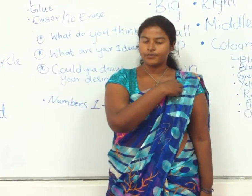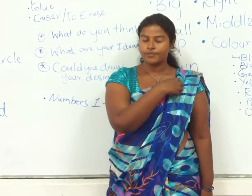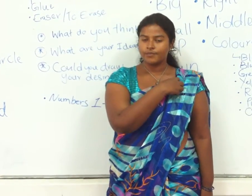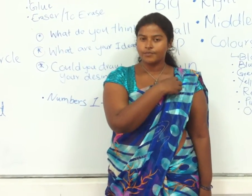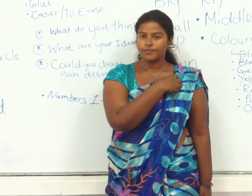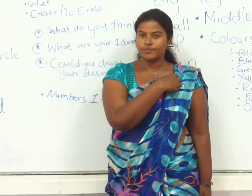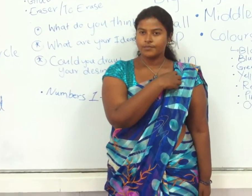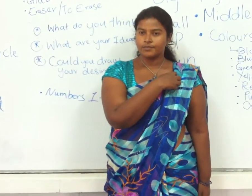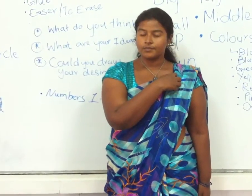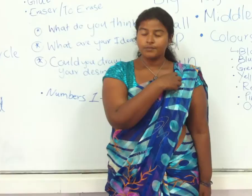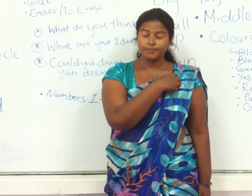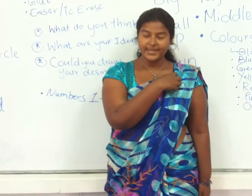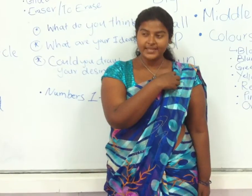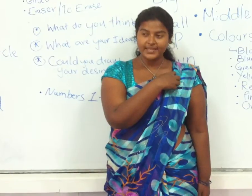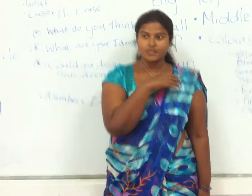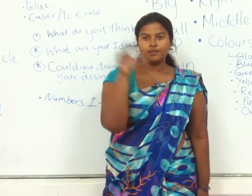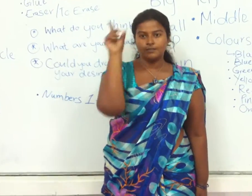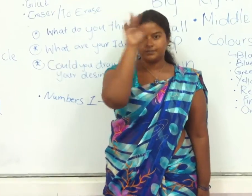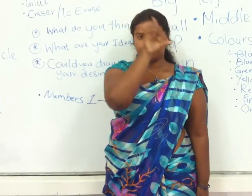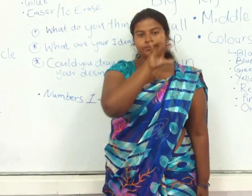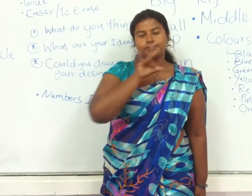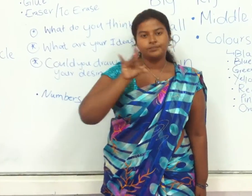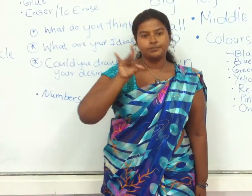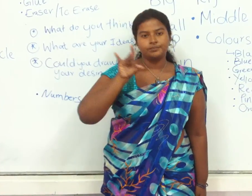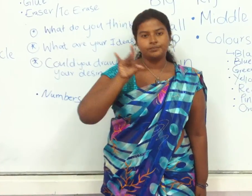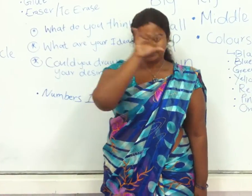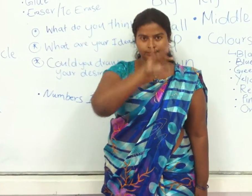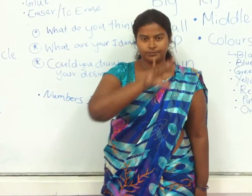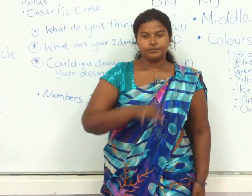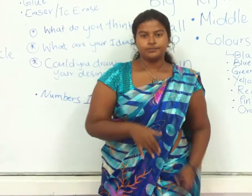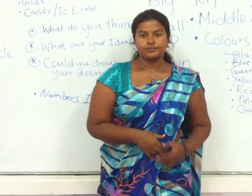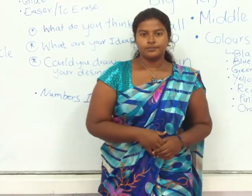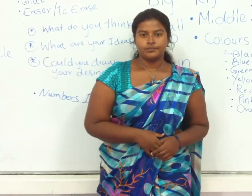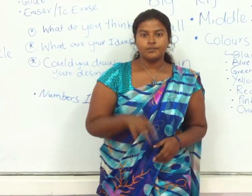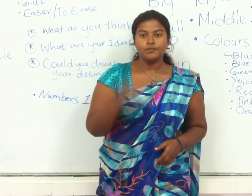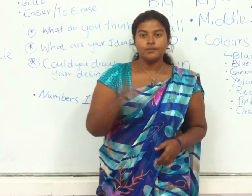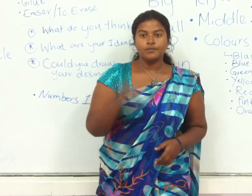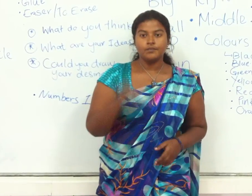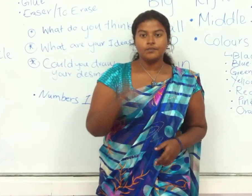painting chuck